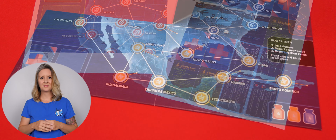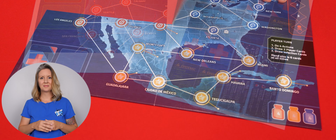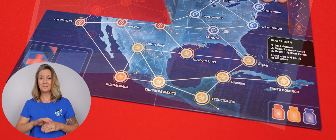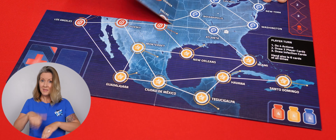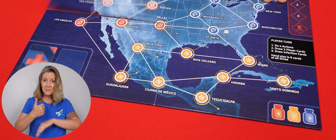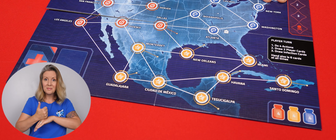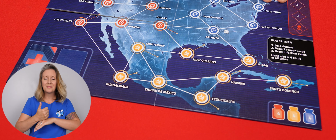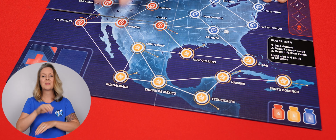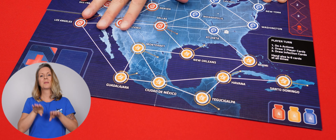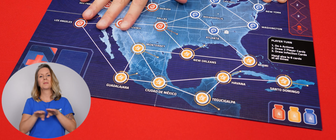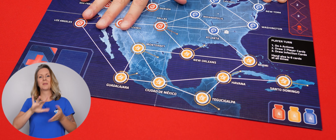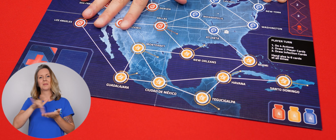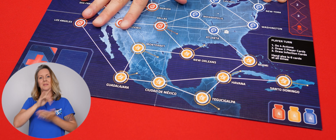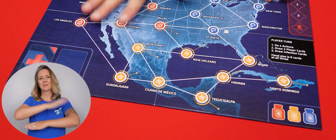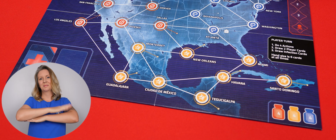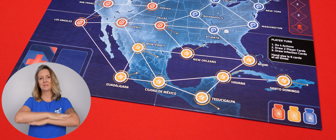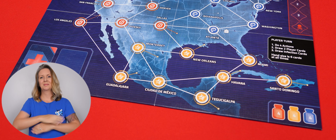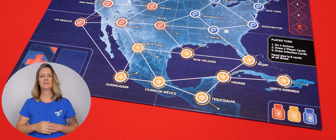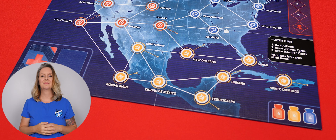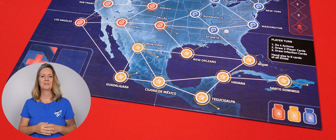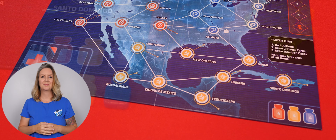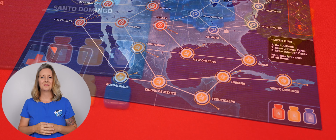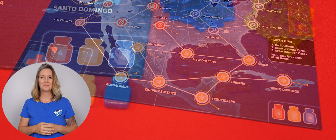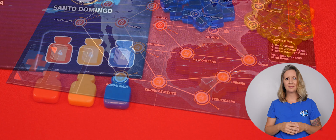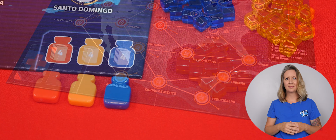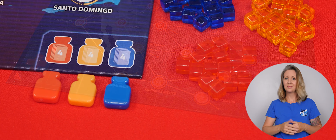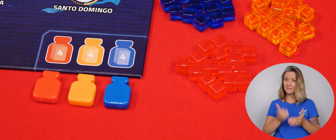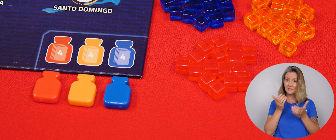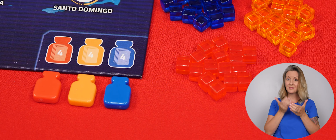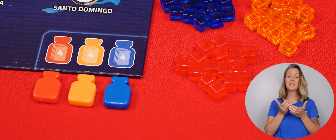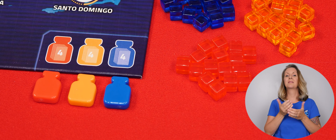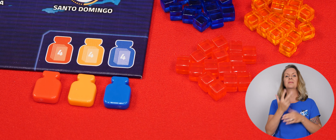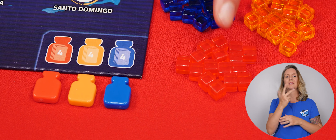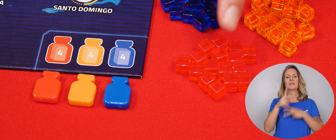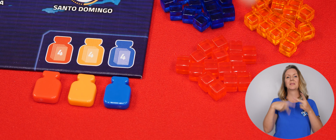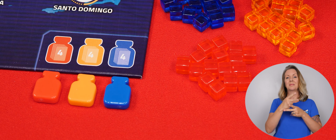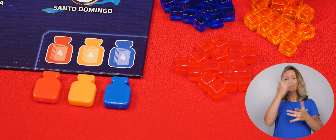To set up, place the board in the center of the play area. Nearby, put these 3 types of